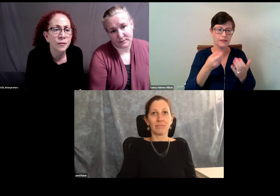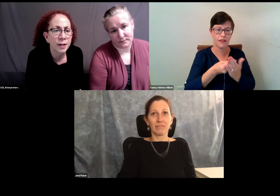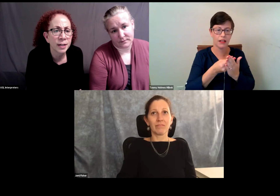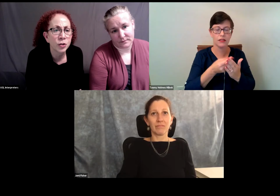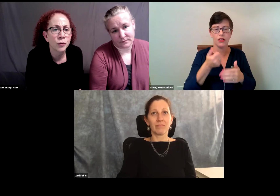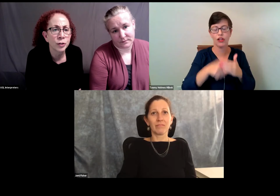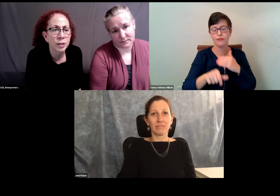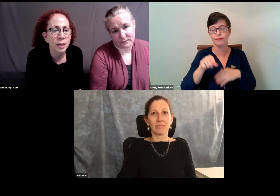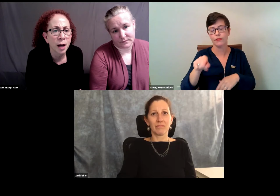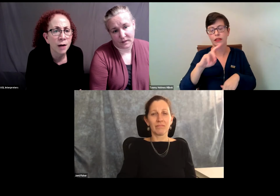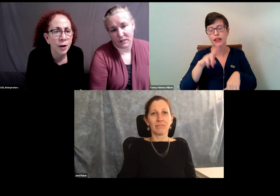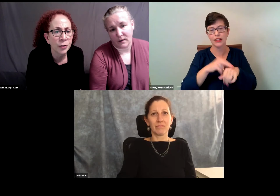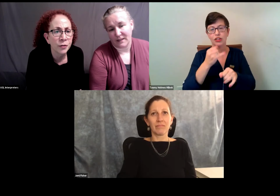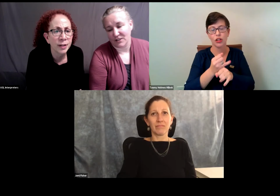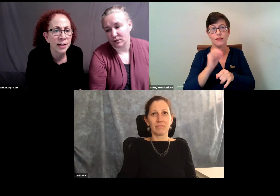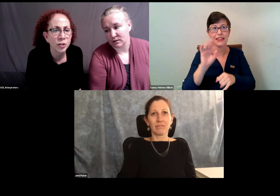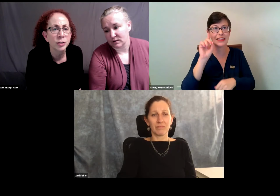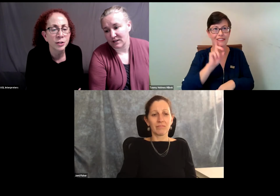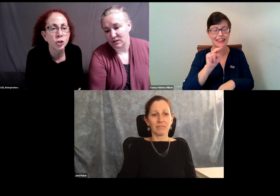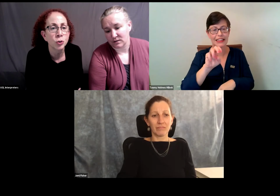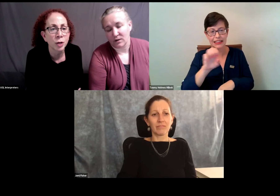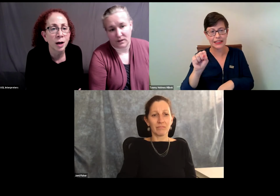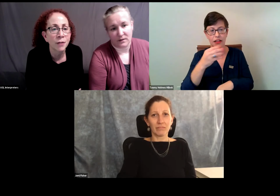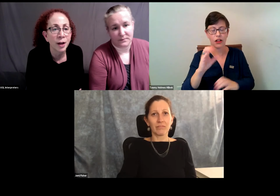funding University of health fund the National Institute of Health.